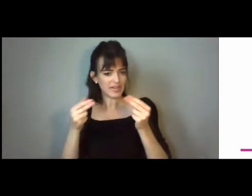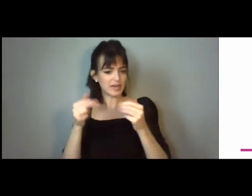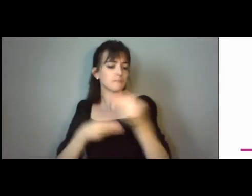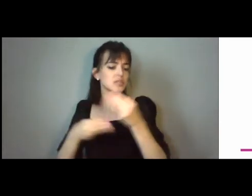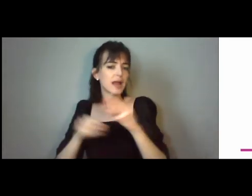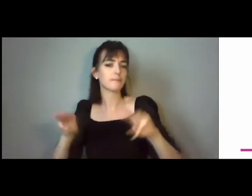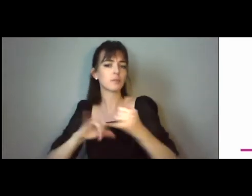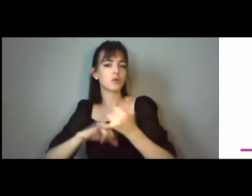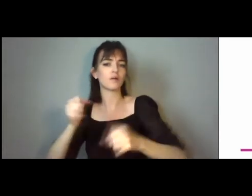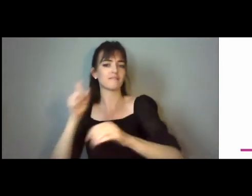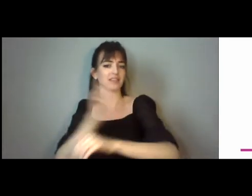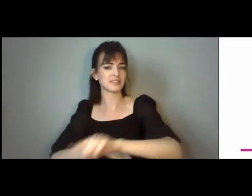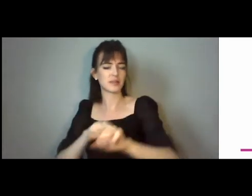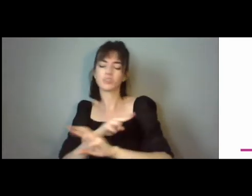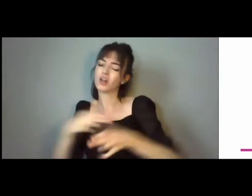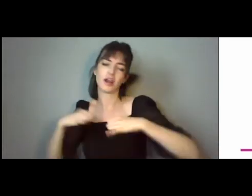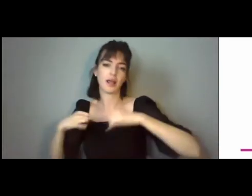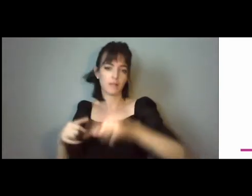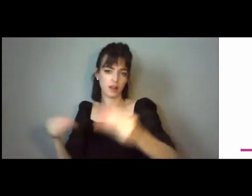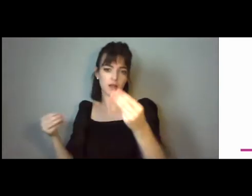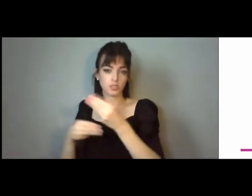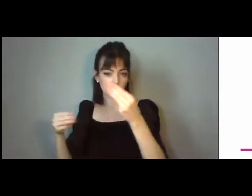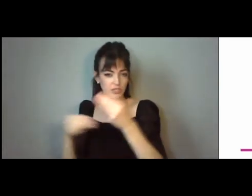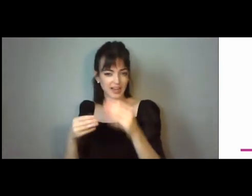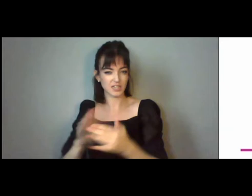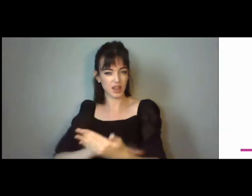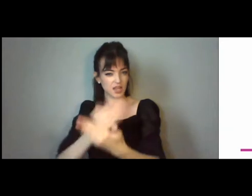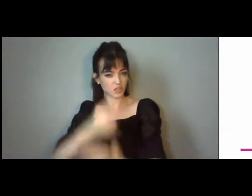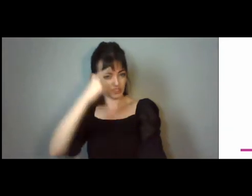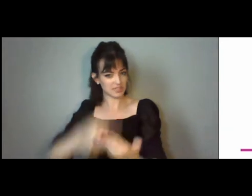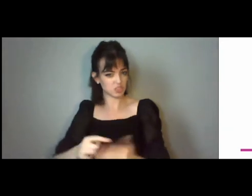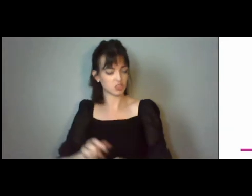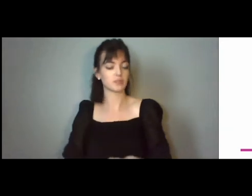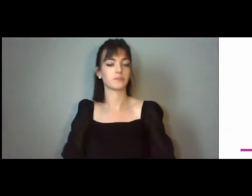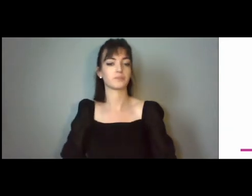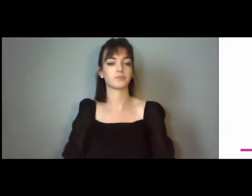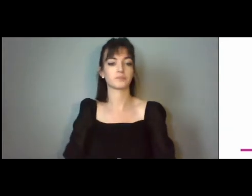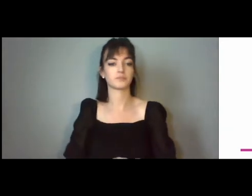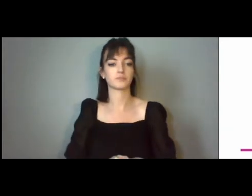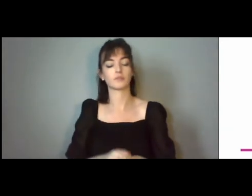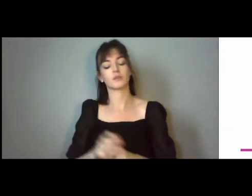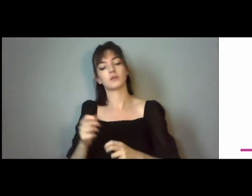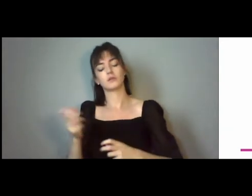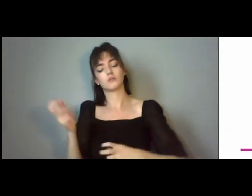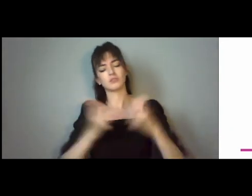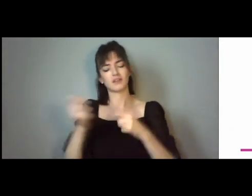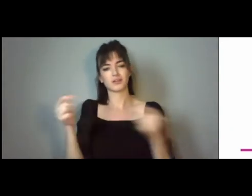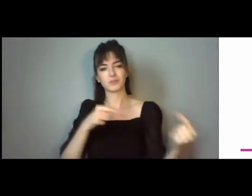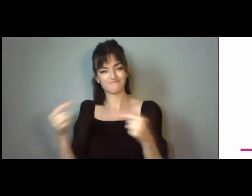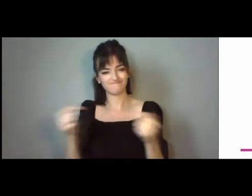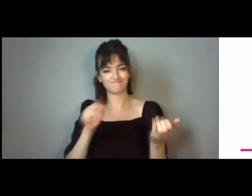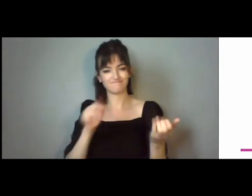and to protect the integrity of legal decisions. The arguments made by Member States demonstrated